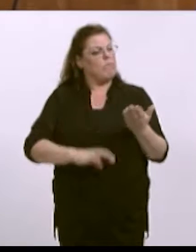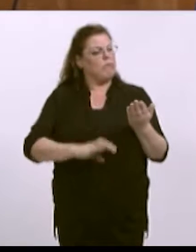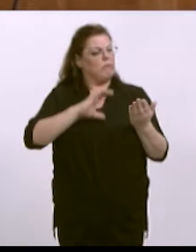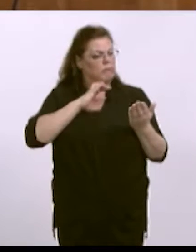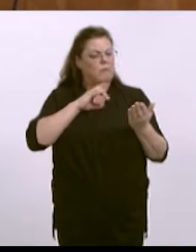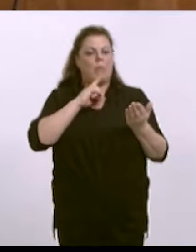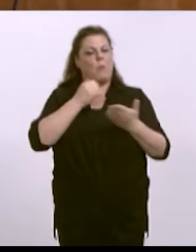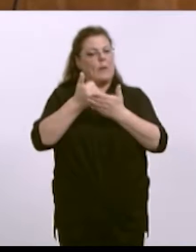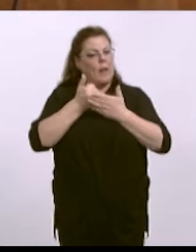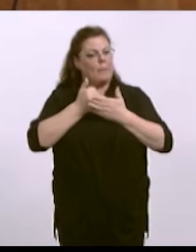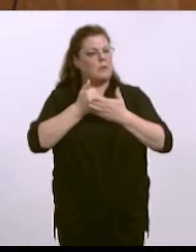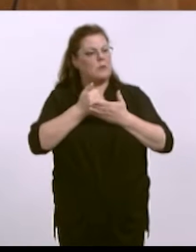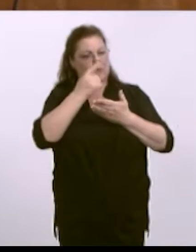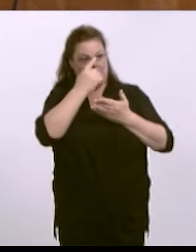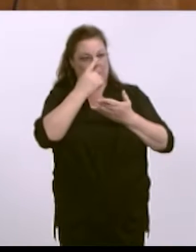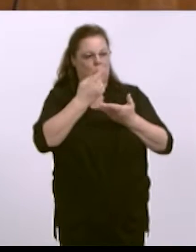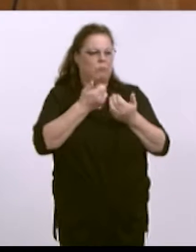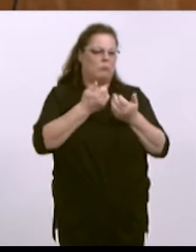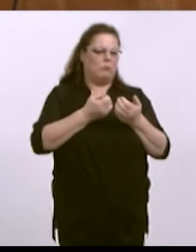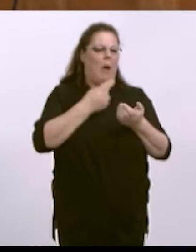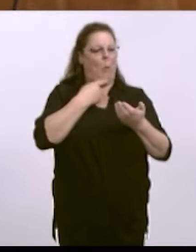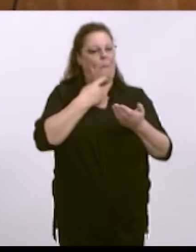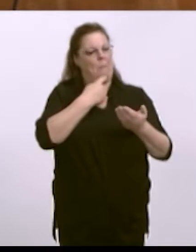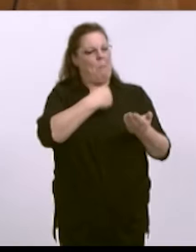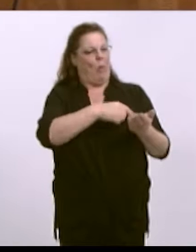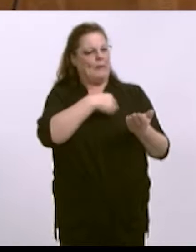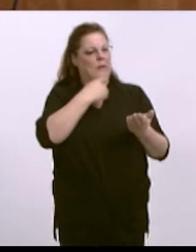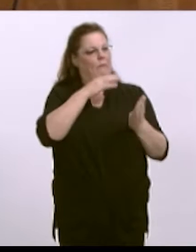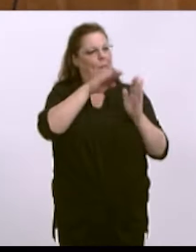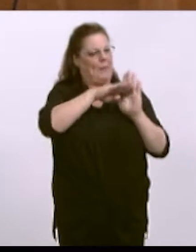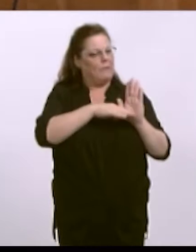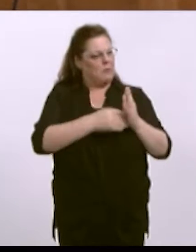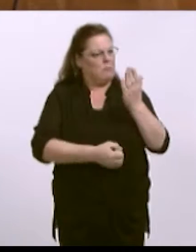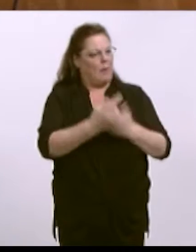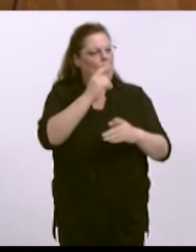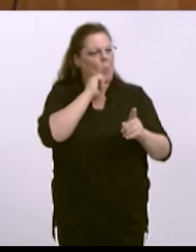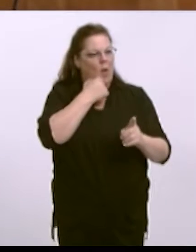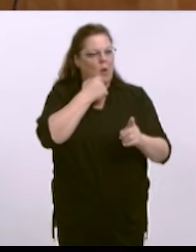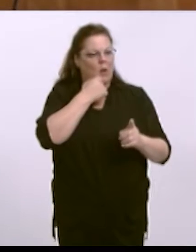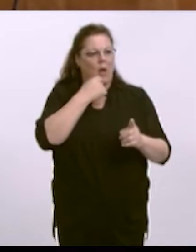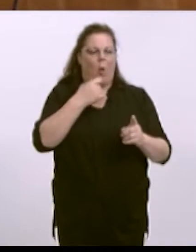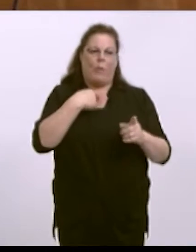the manifesto promises that we made. Indeed, thatís exactly what we did in 2011ówe kept the promises then and weíll keep those promises in 2016.